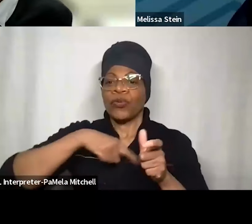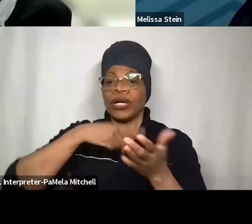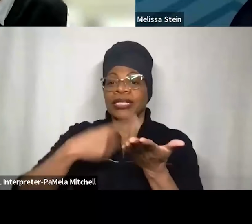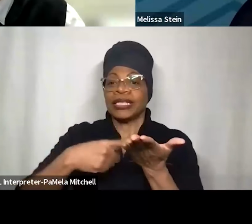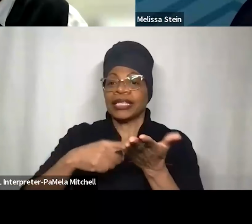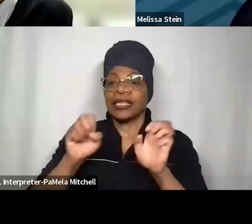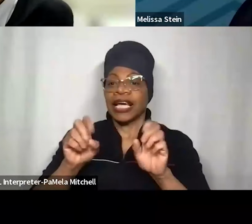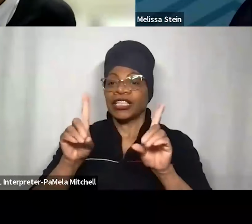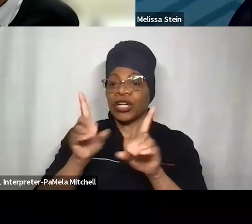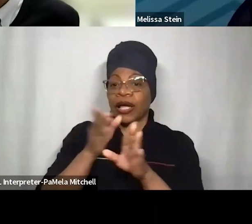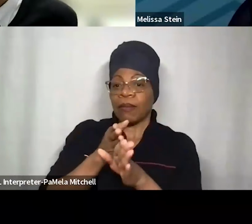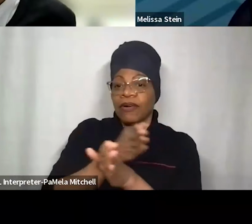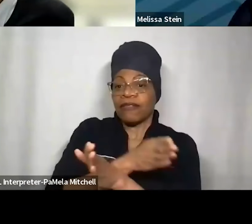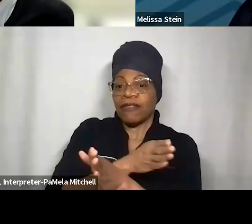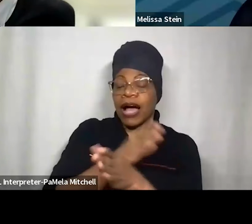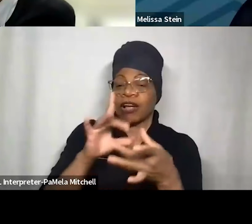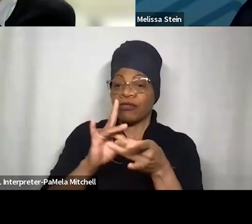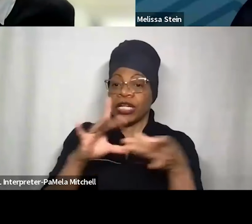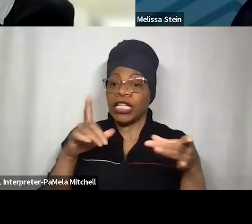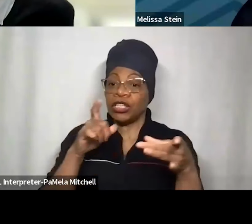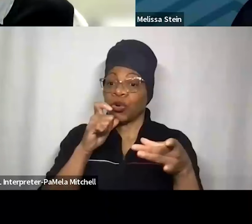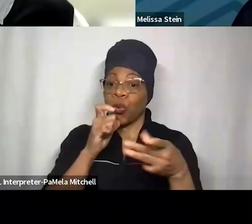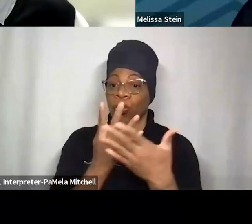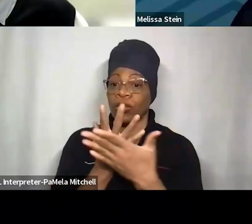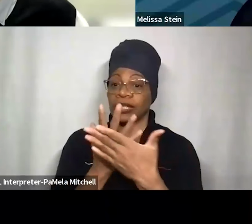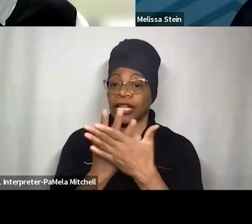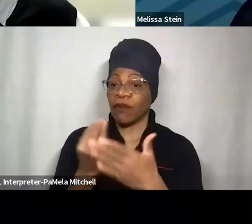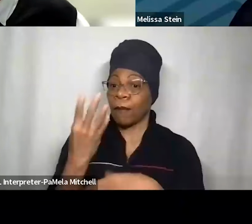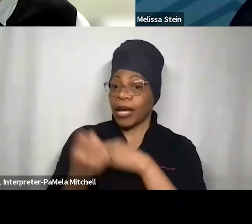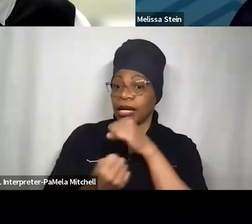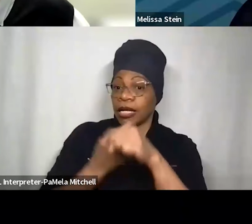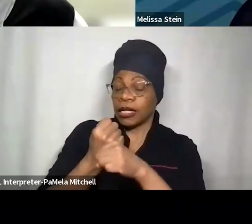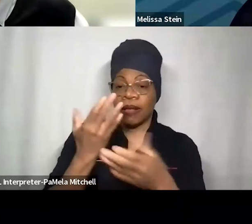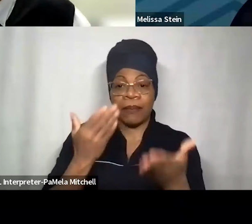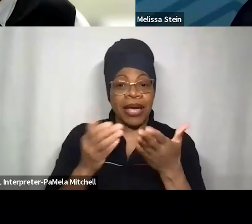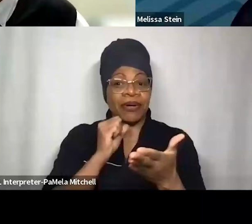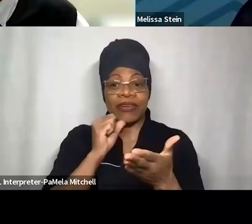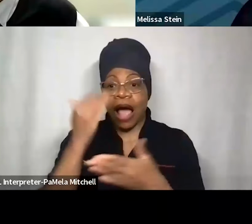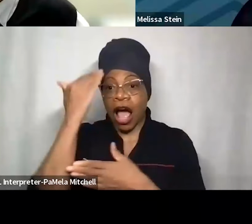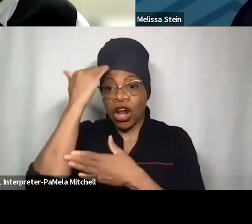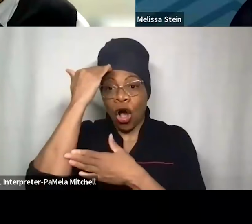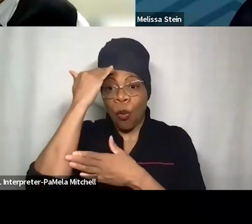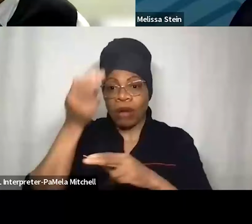for people that may have been incarcerated for a number of years, they may not be aware of the increased potency of the drugs,